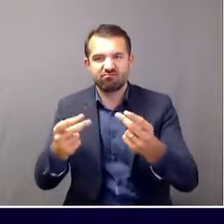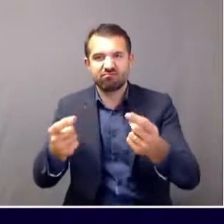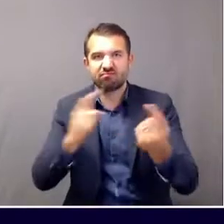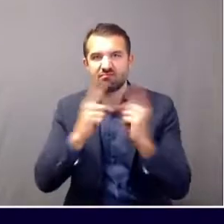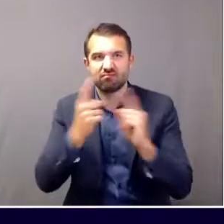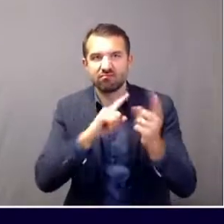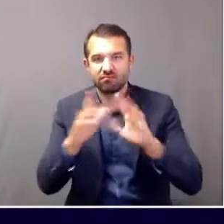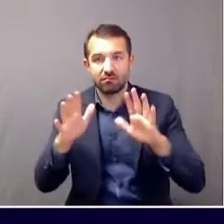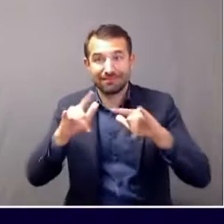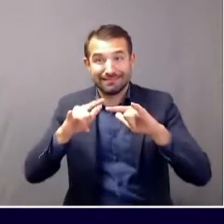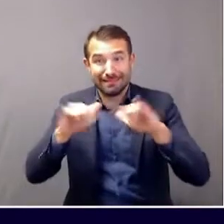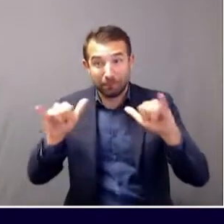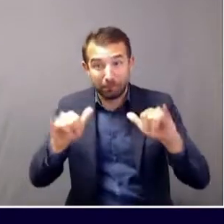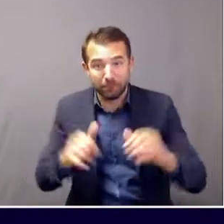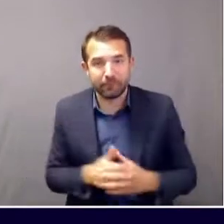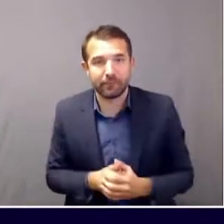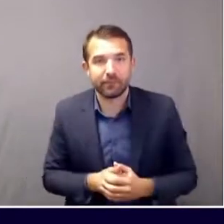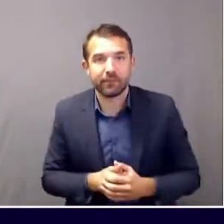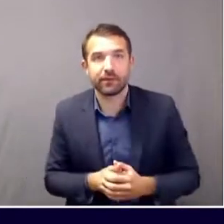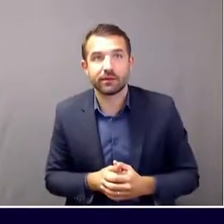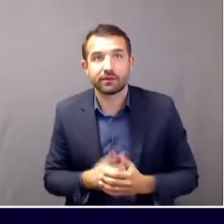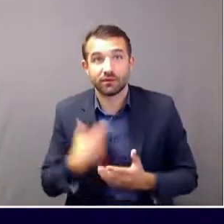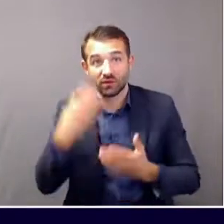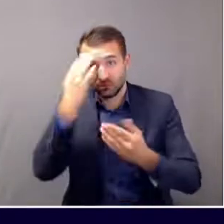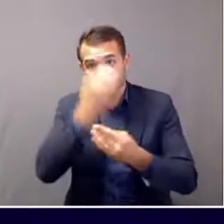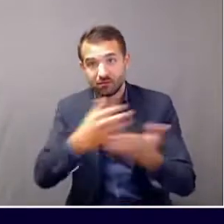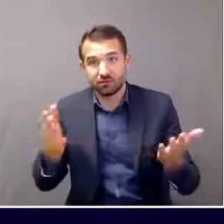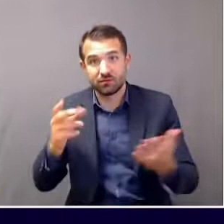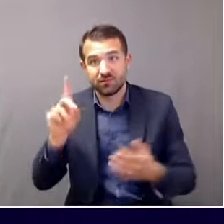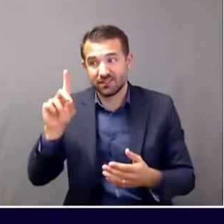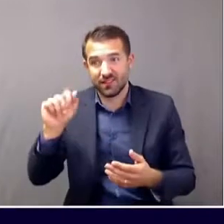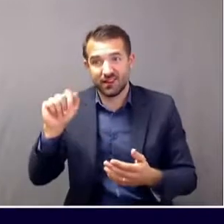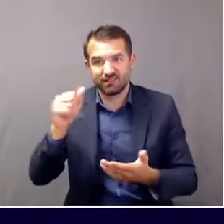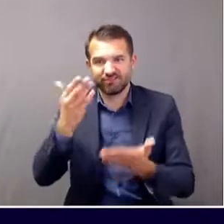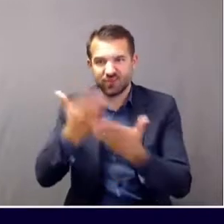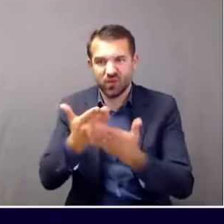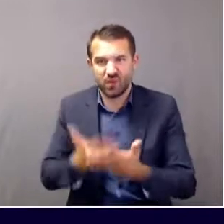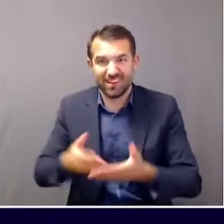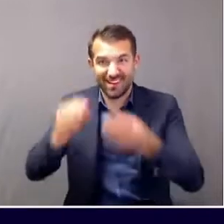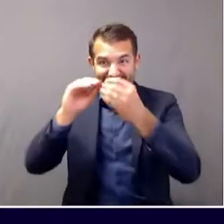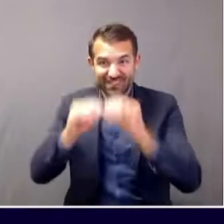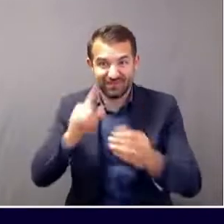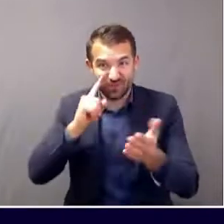seen in some of the data